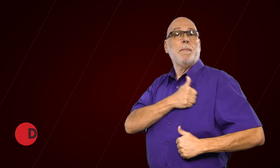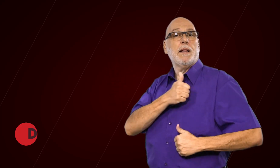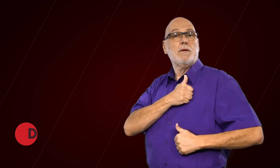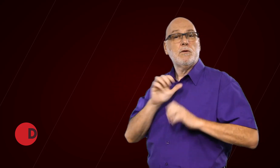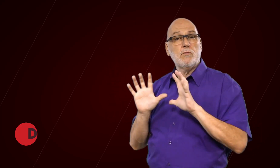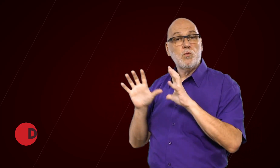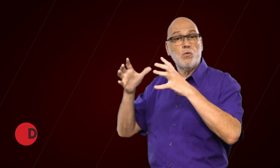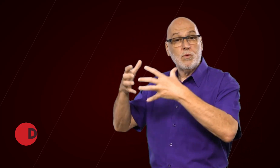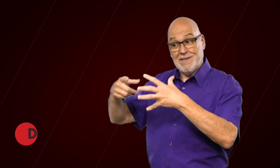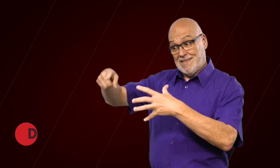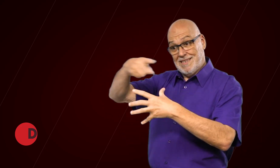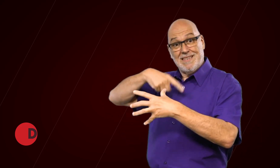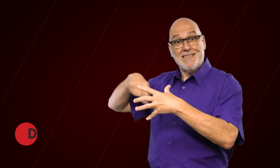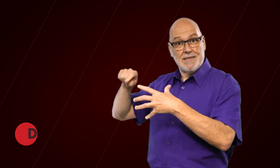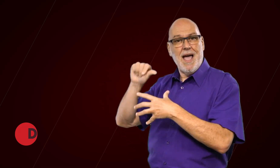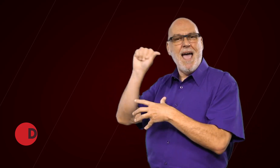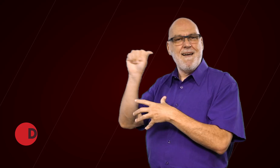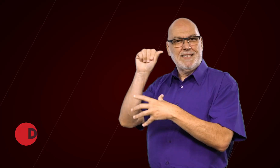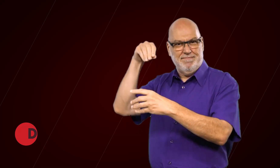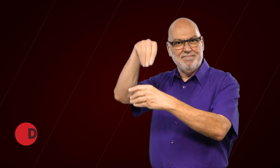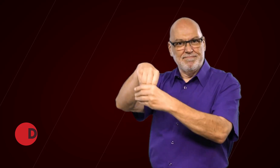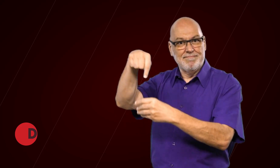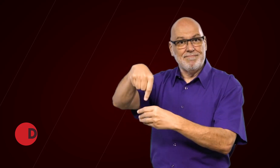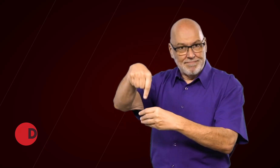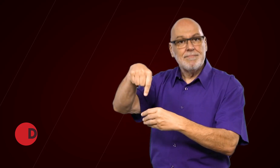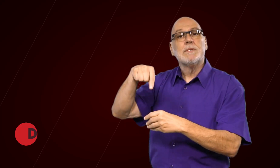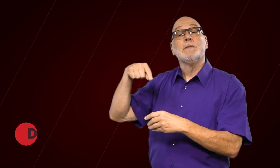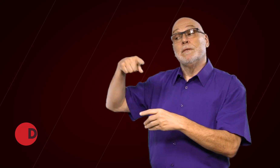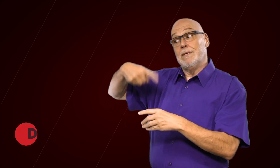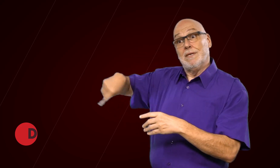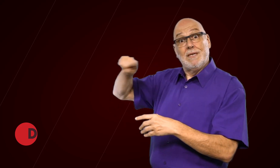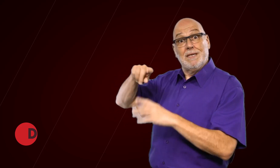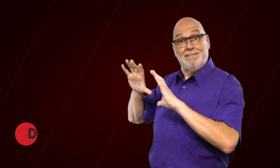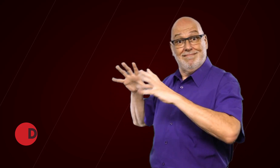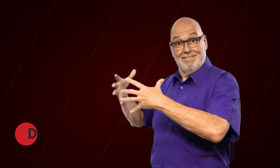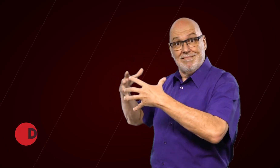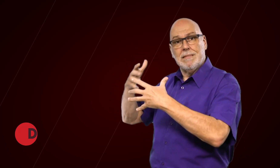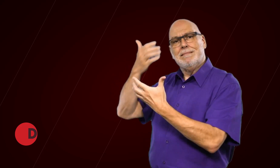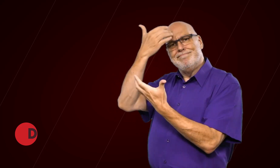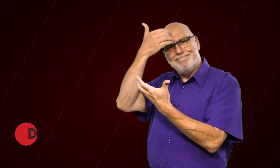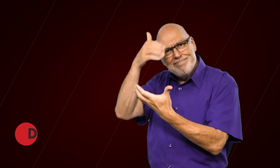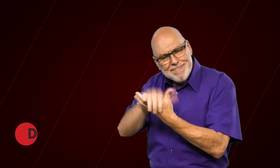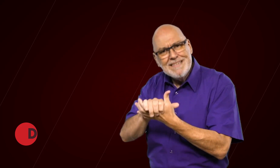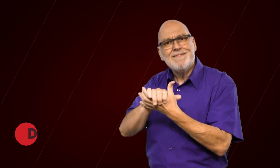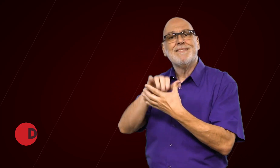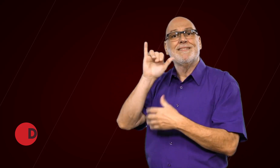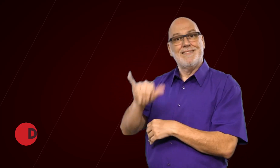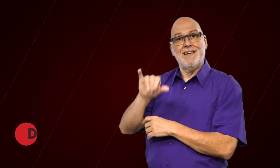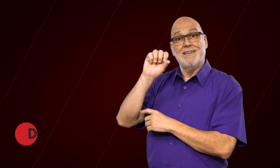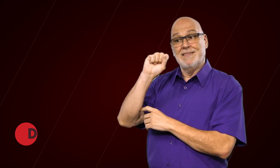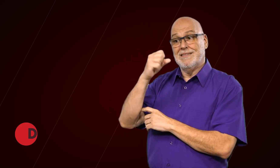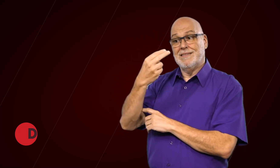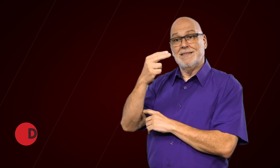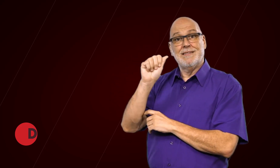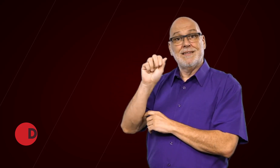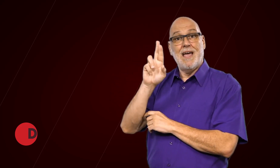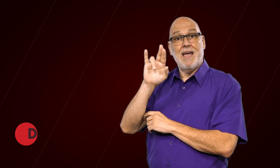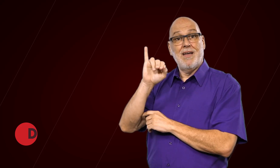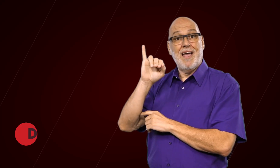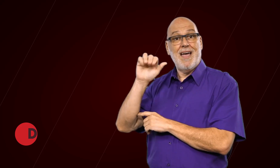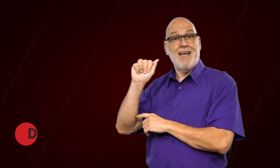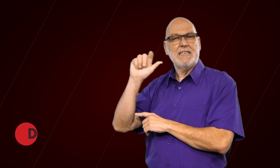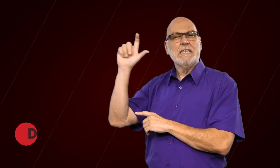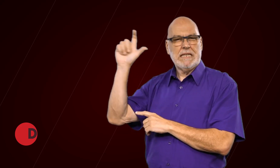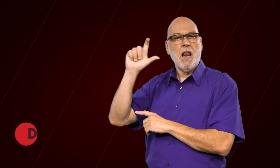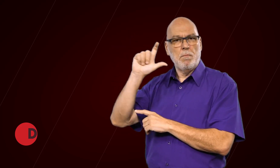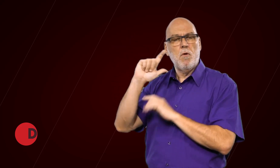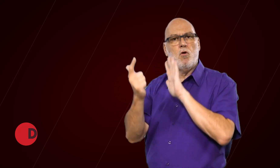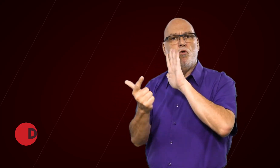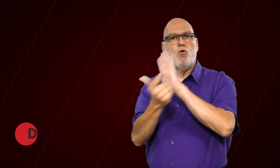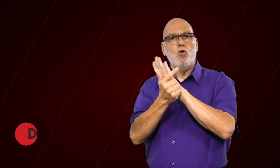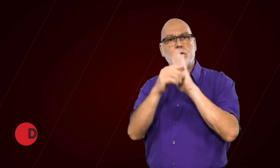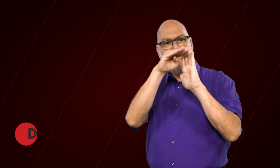in Afghanistan who believe in a form of Sharia Islamic law which is Islam's